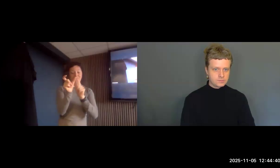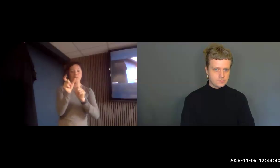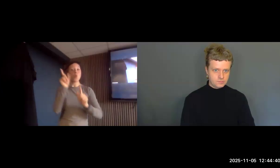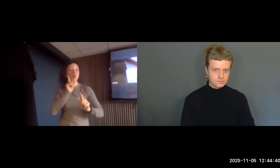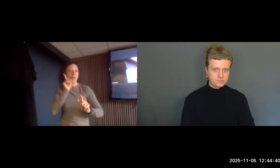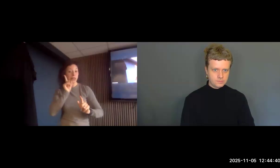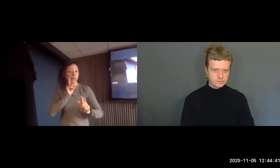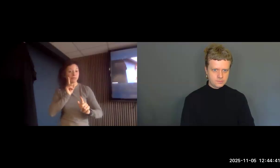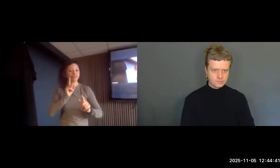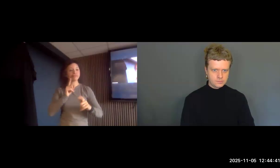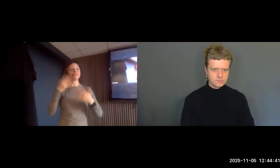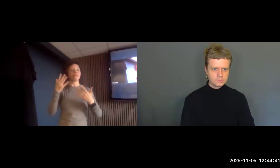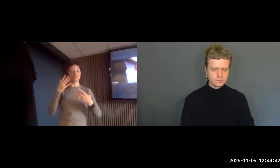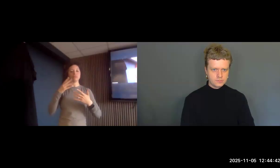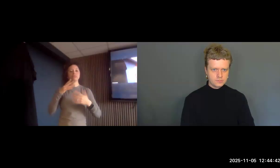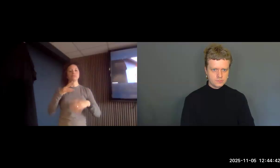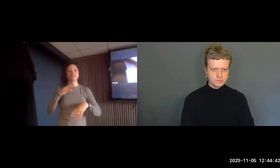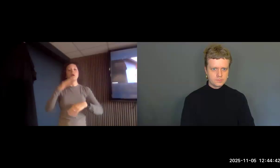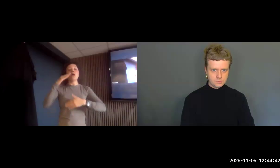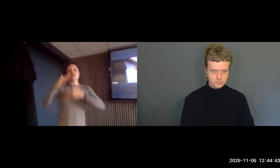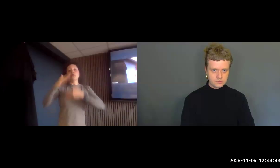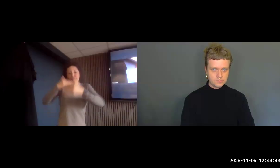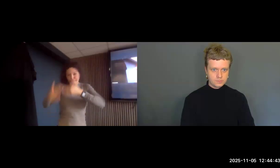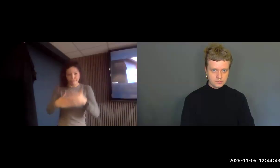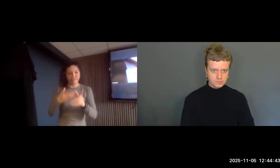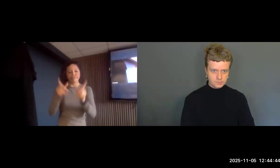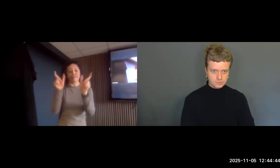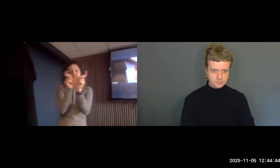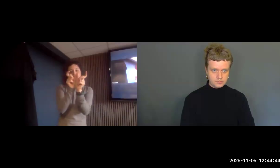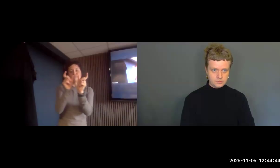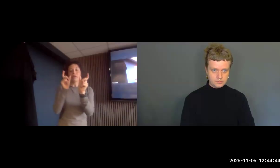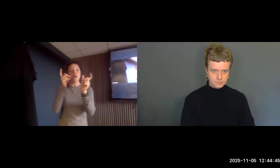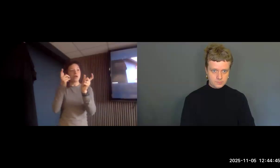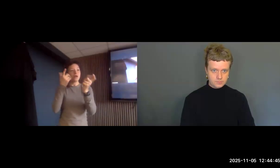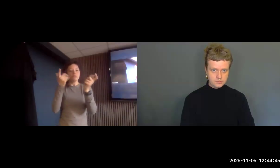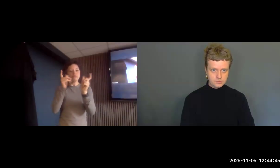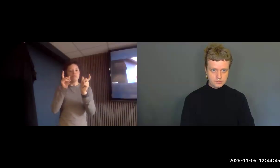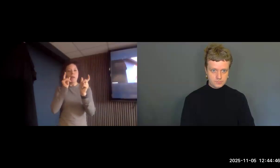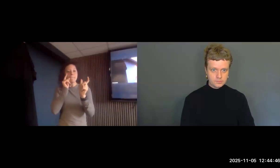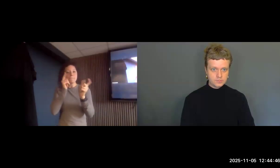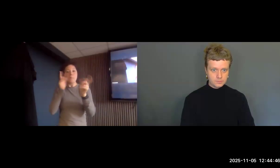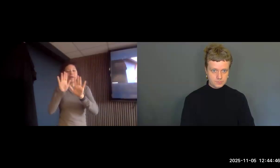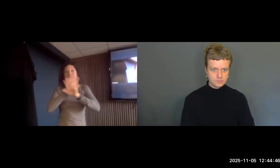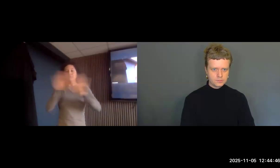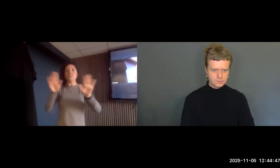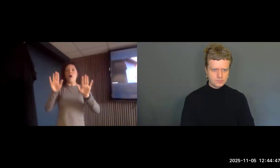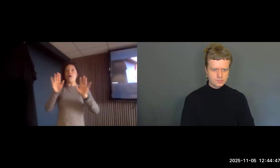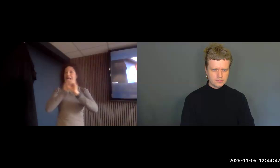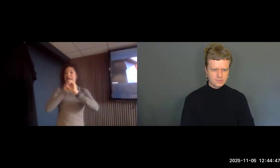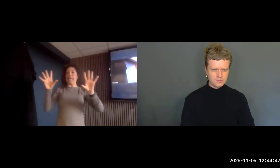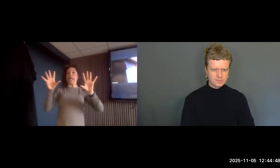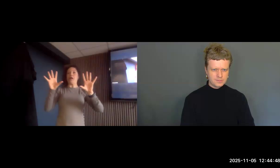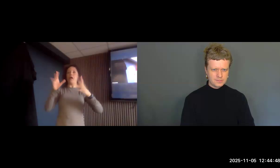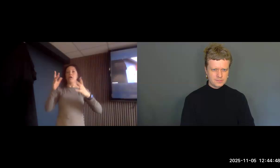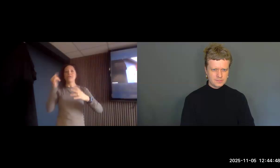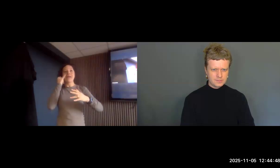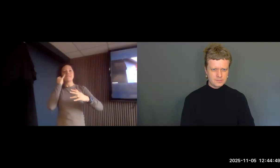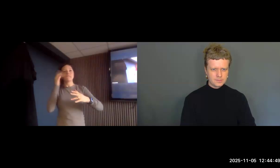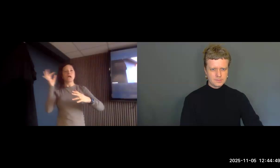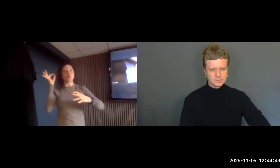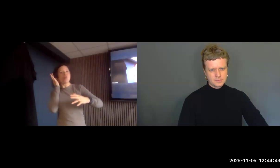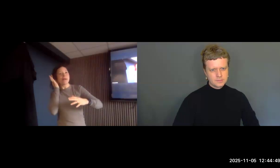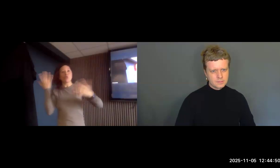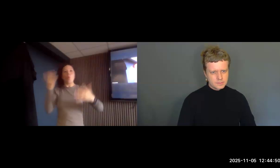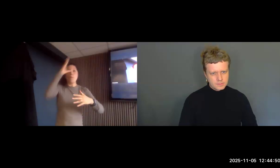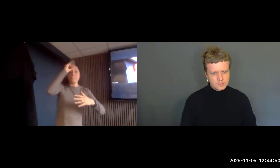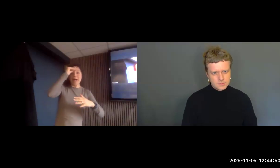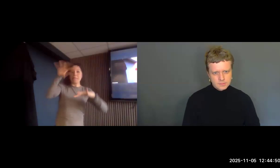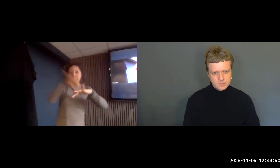And the second part of that is woman.